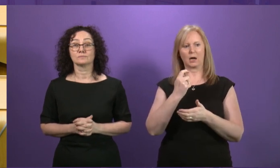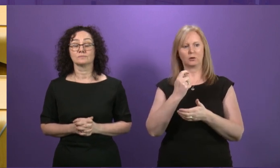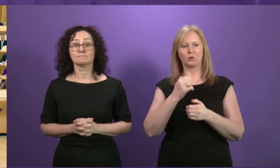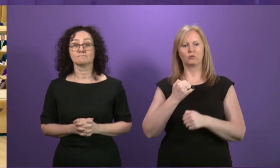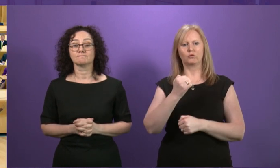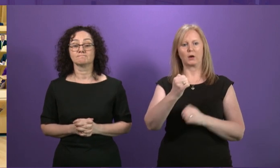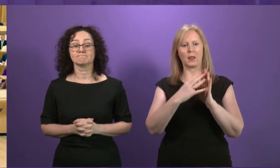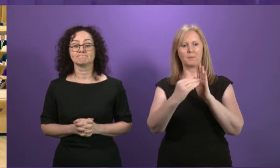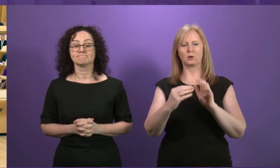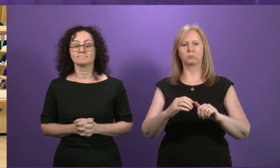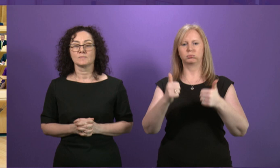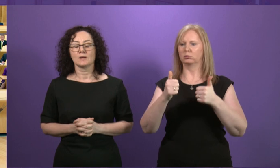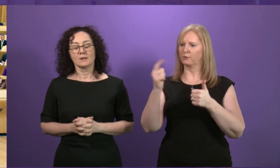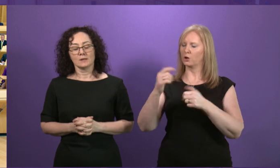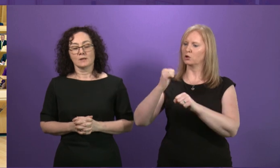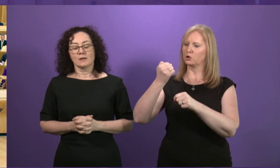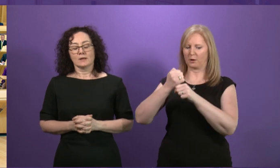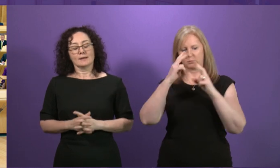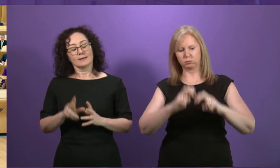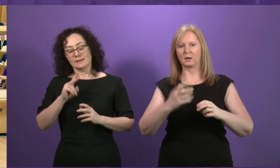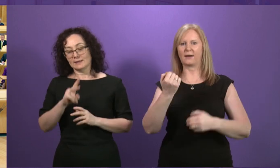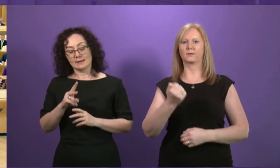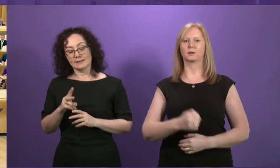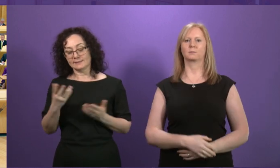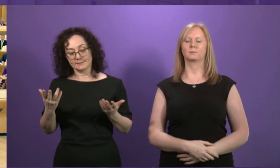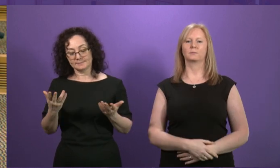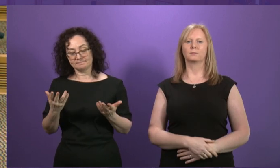The First Minister (Nicola Sturgeon): I pay tribute to Bob Doris for the way in